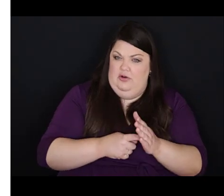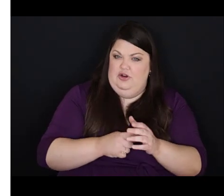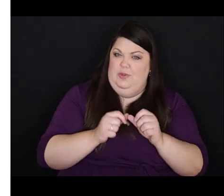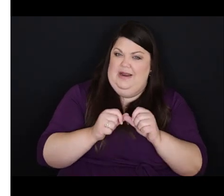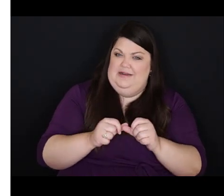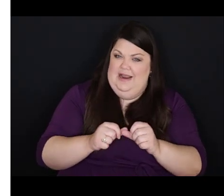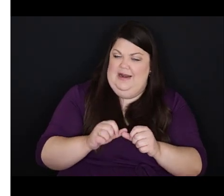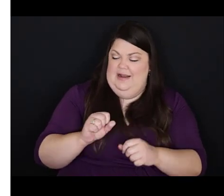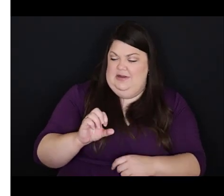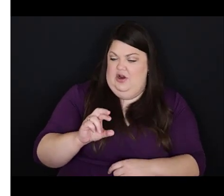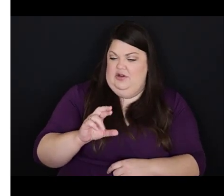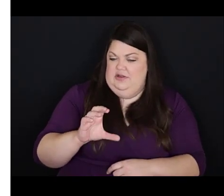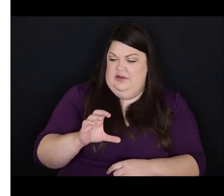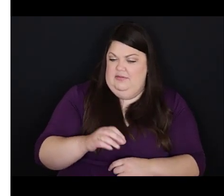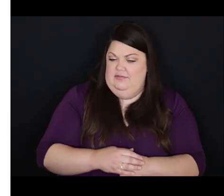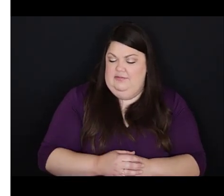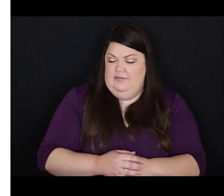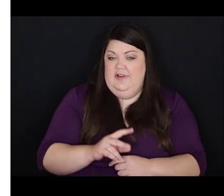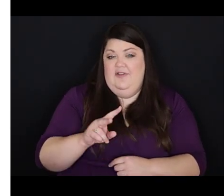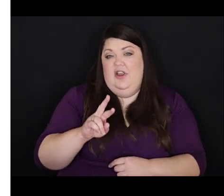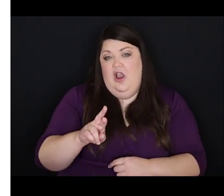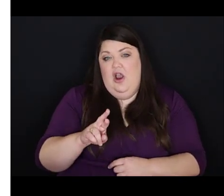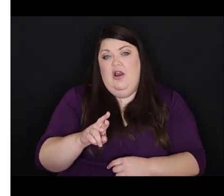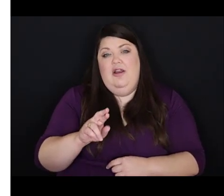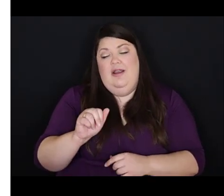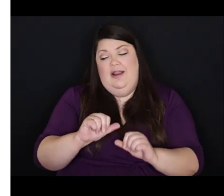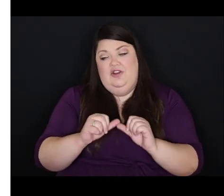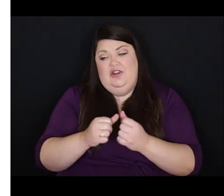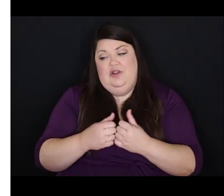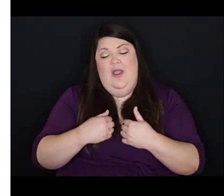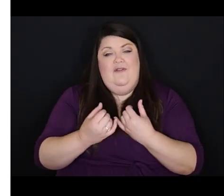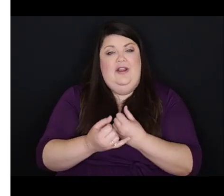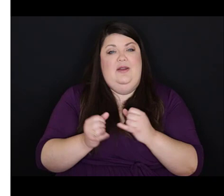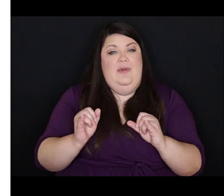VR agencies that have an independent consumer-controlled commission and do not